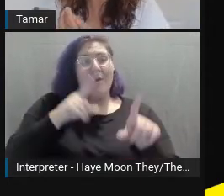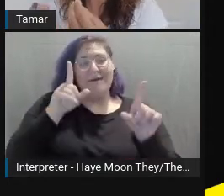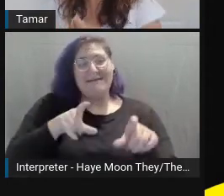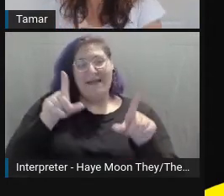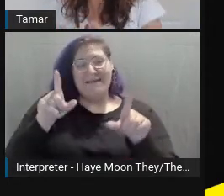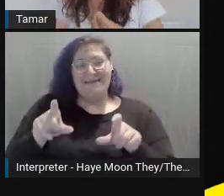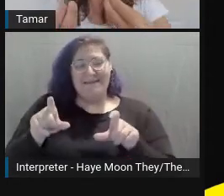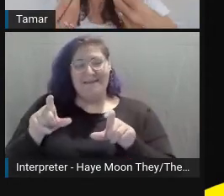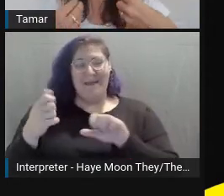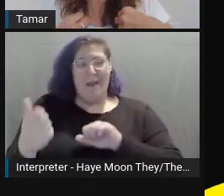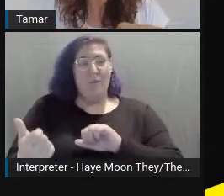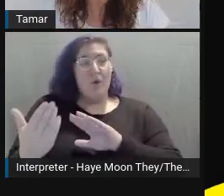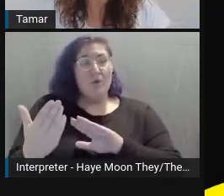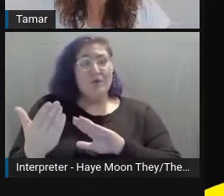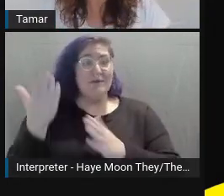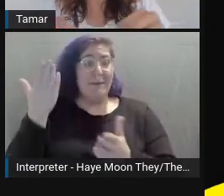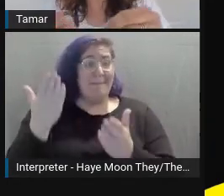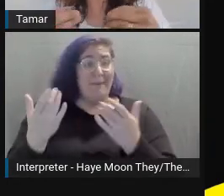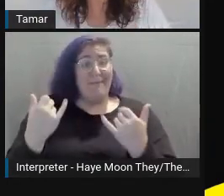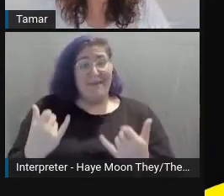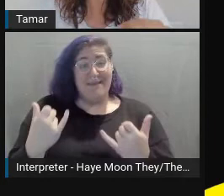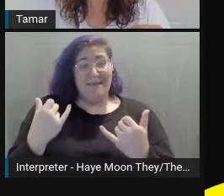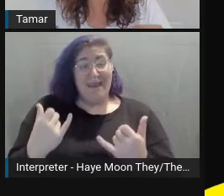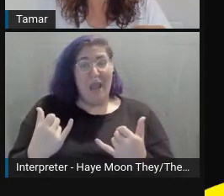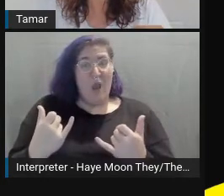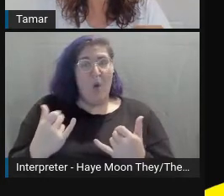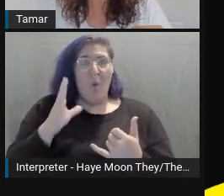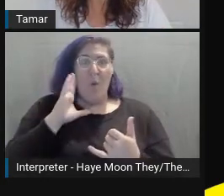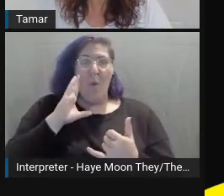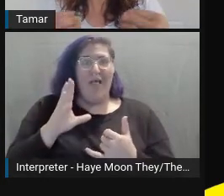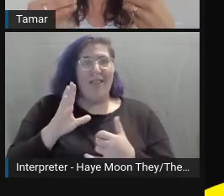might be slowing down the release cycles.